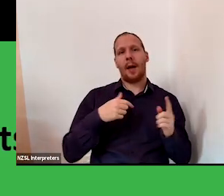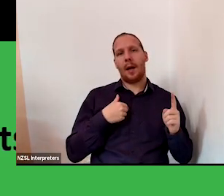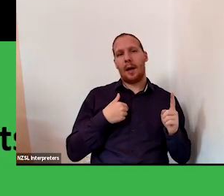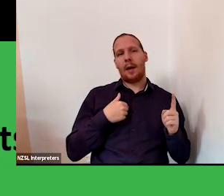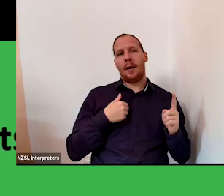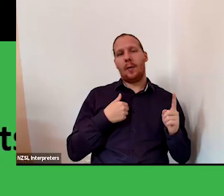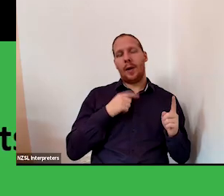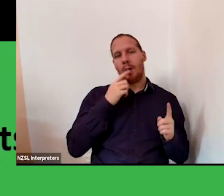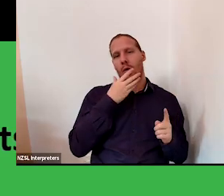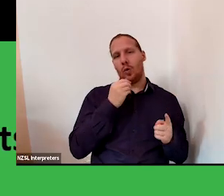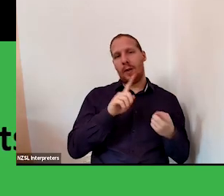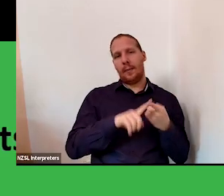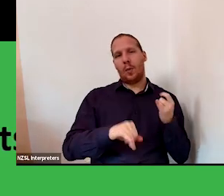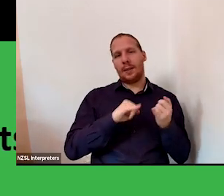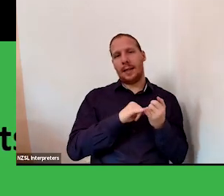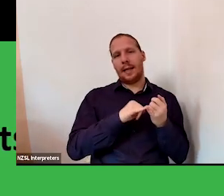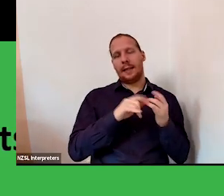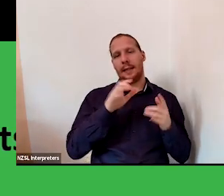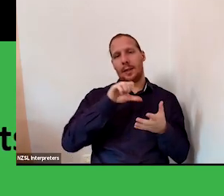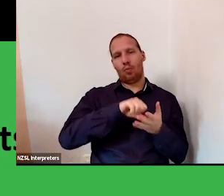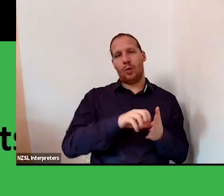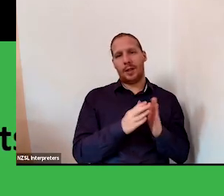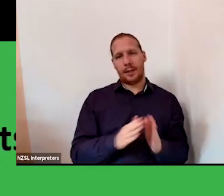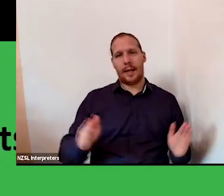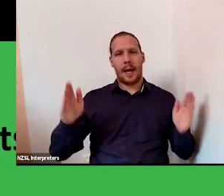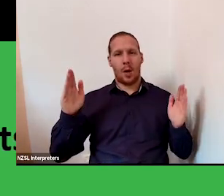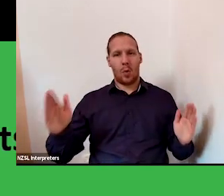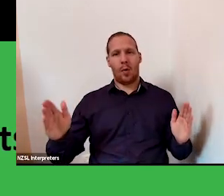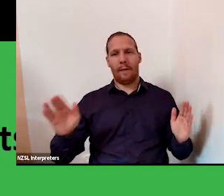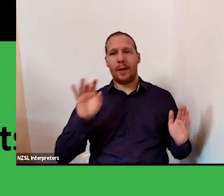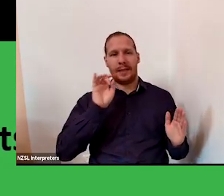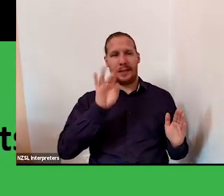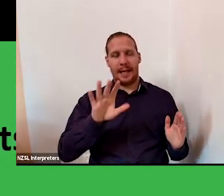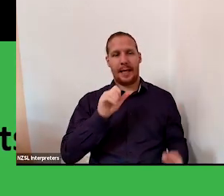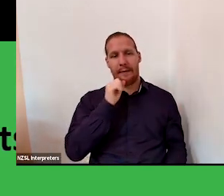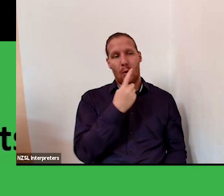Young people rated items on a four point scale ranging from 1 to 3, being not all or a lot